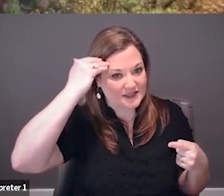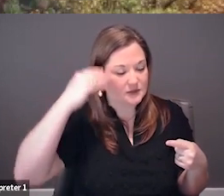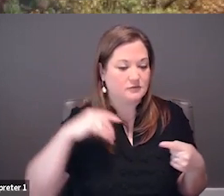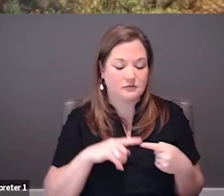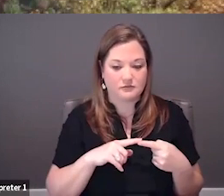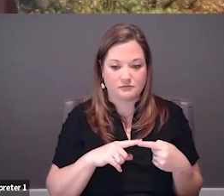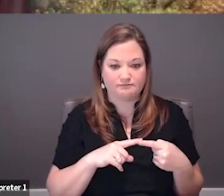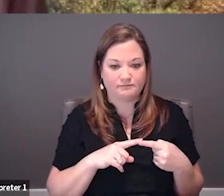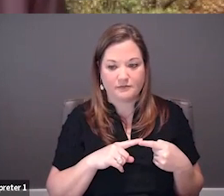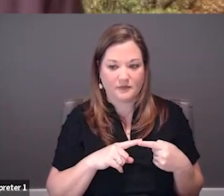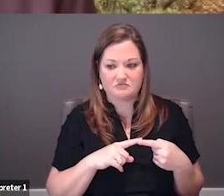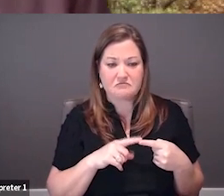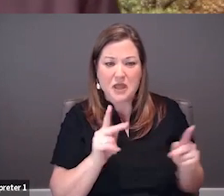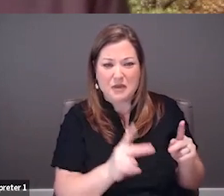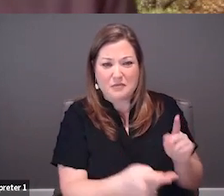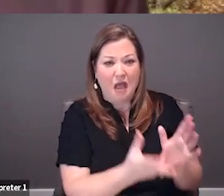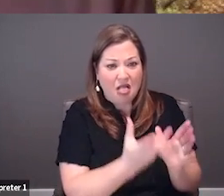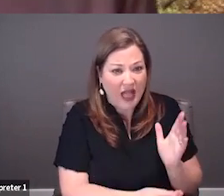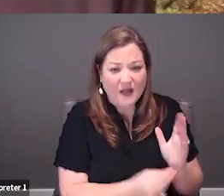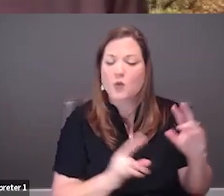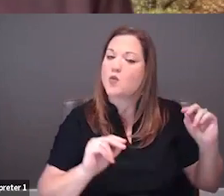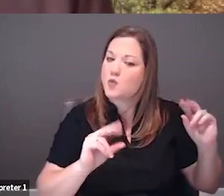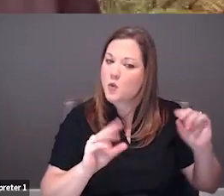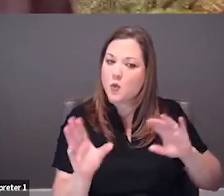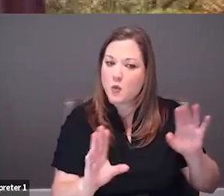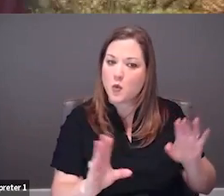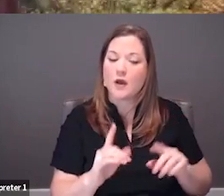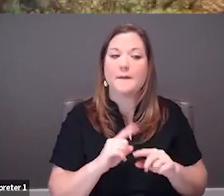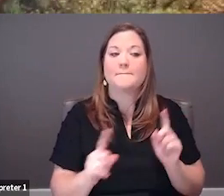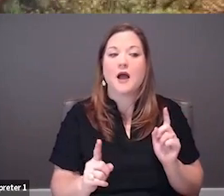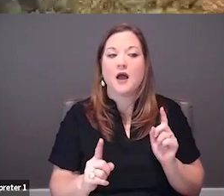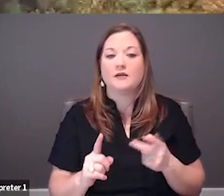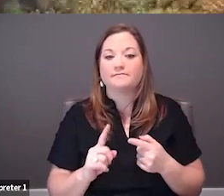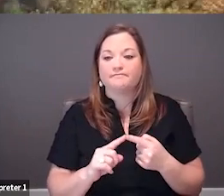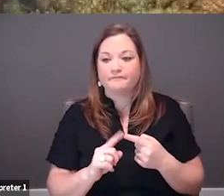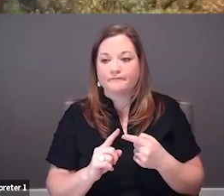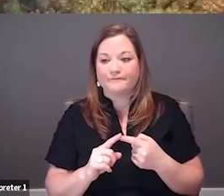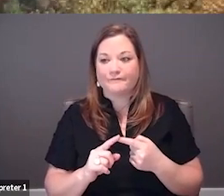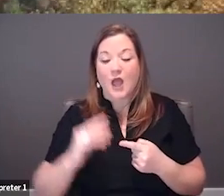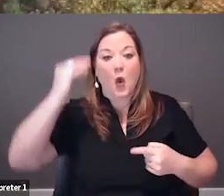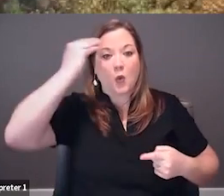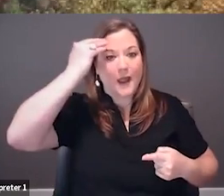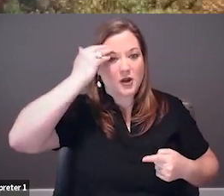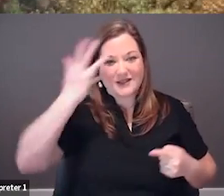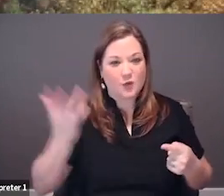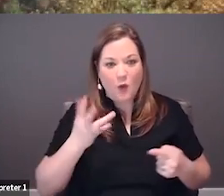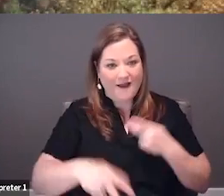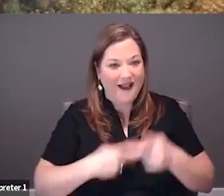not a lack of awareness, but the nature or the kind of awareness that's out there,